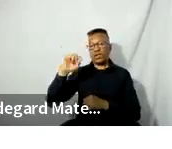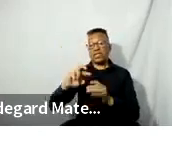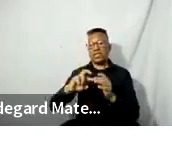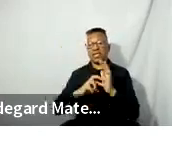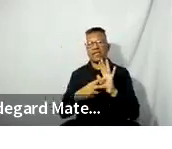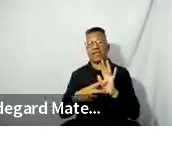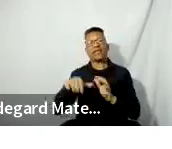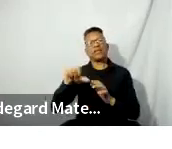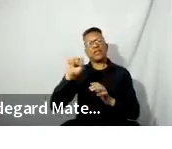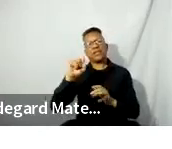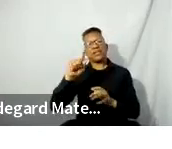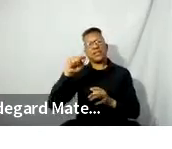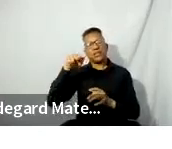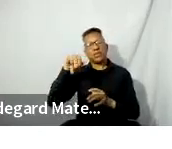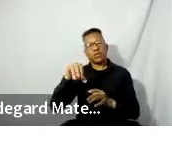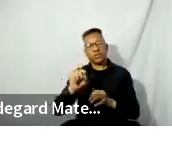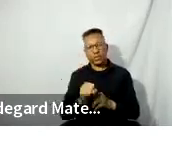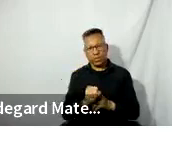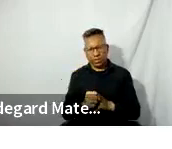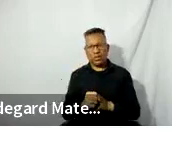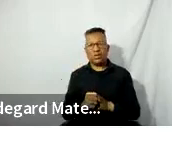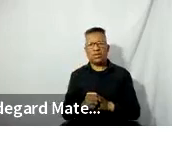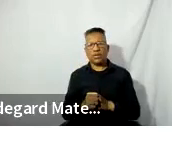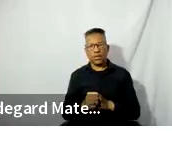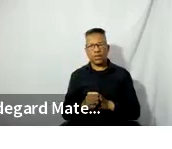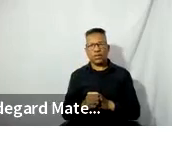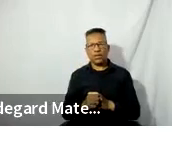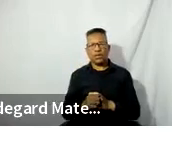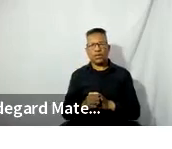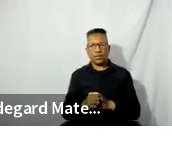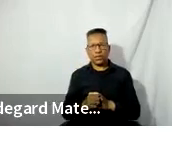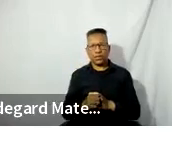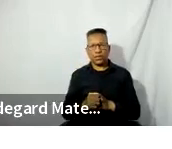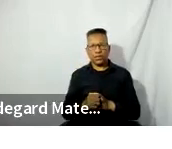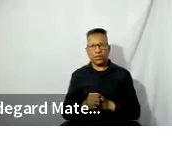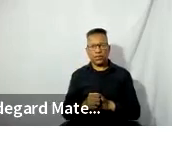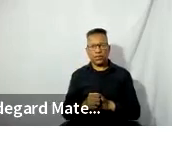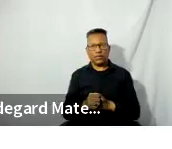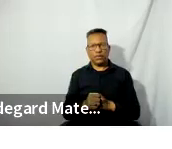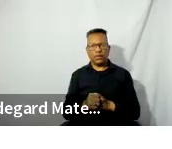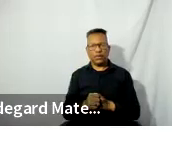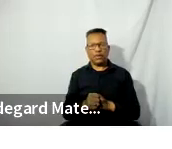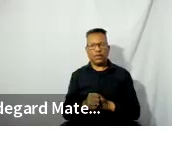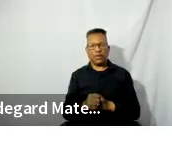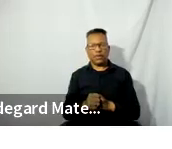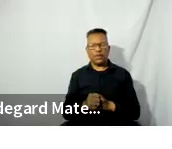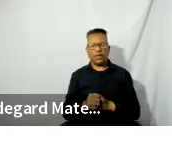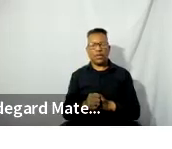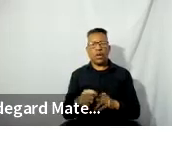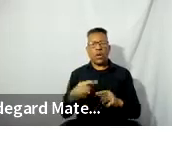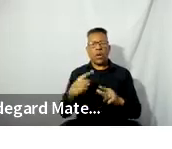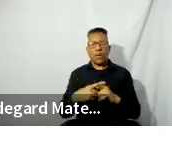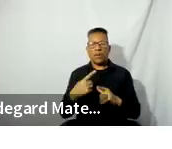Pavlovian notion of signal The most general The most general basis of behavior identical in math and and animals is signal